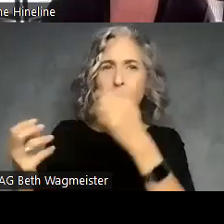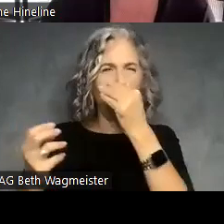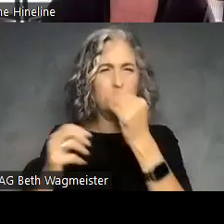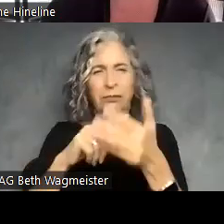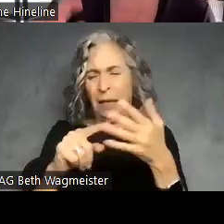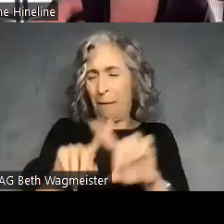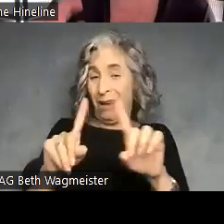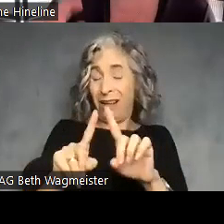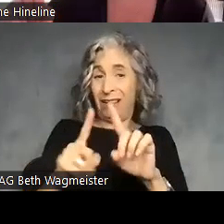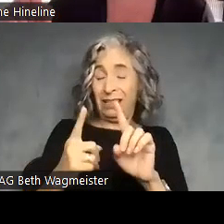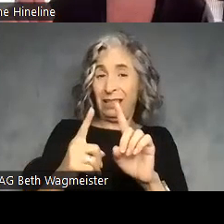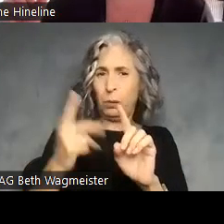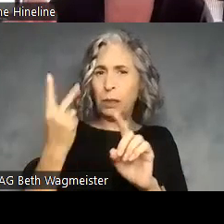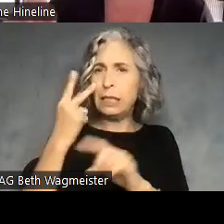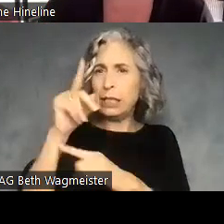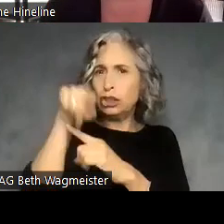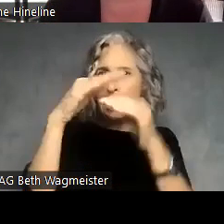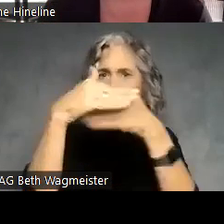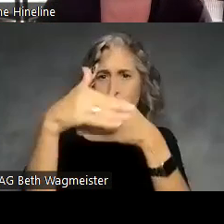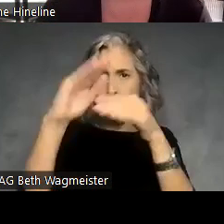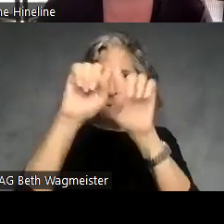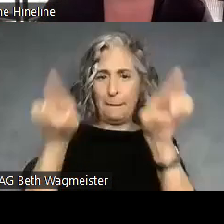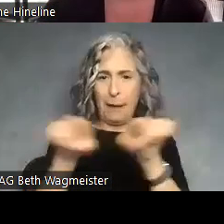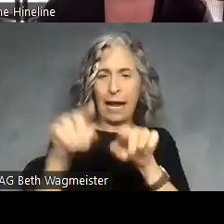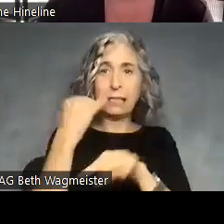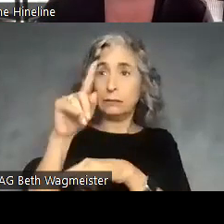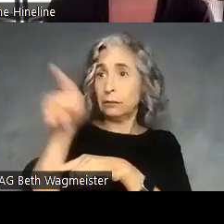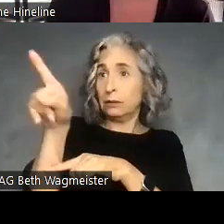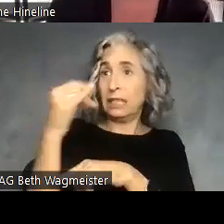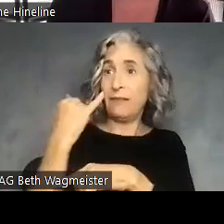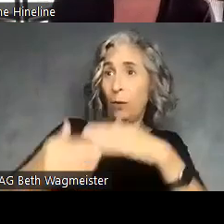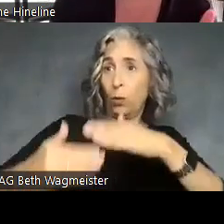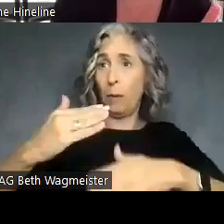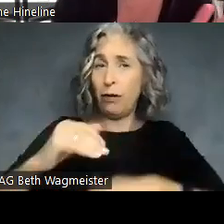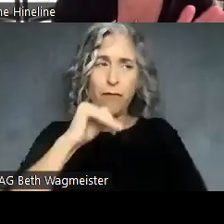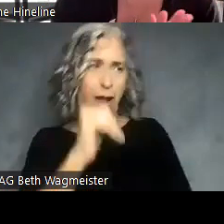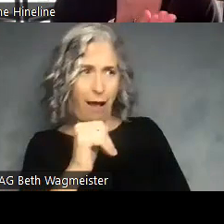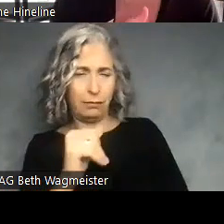you know, "I am not a robot." We have seen them complex like the image I have up on the slide.